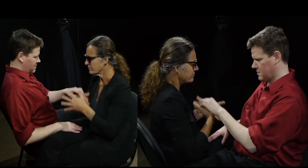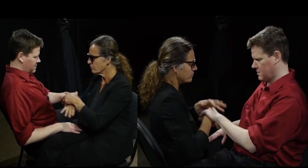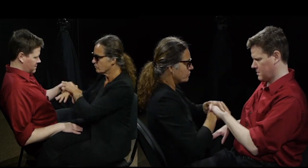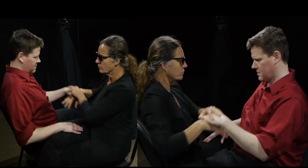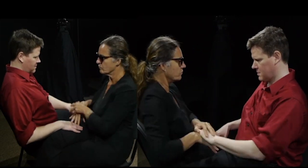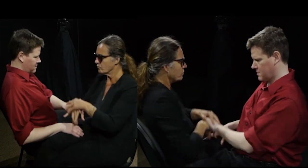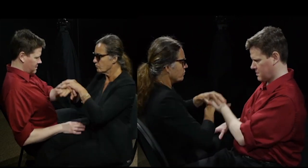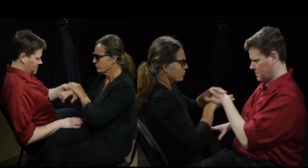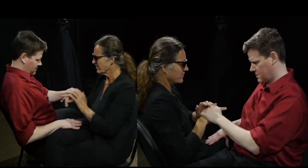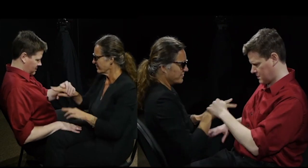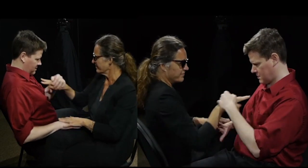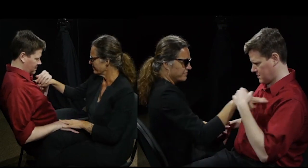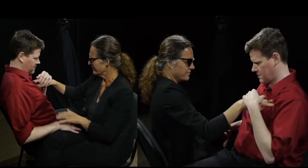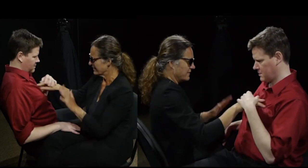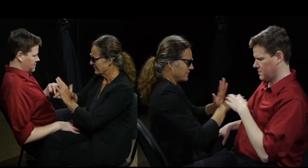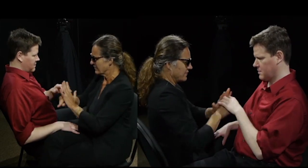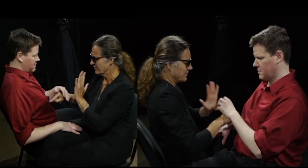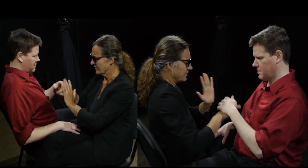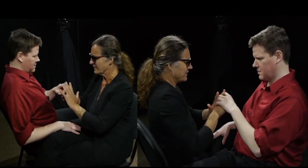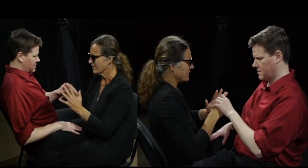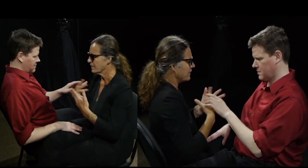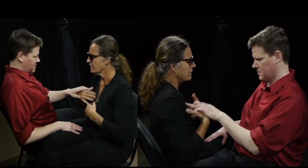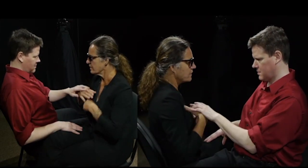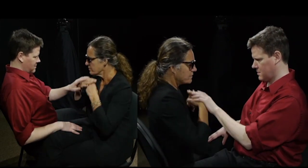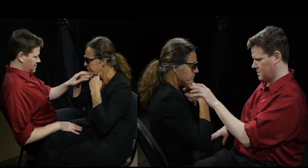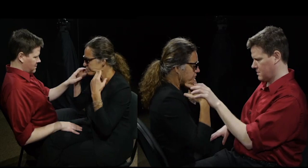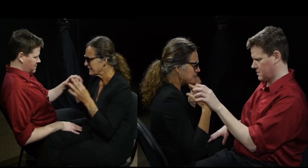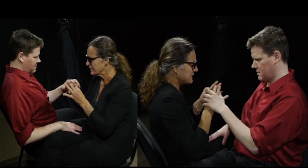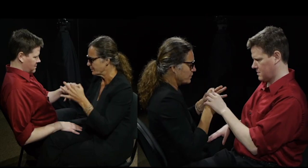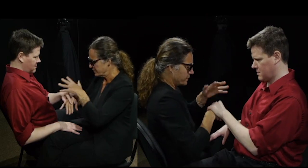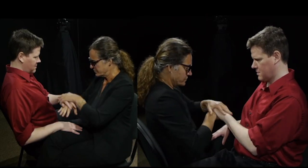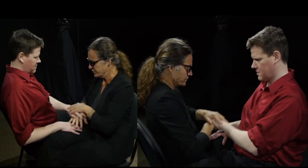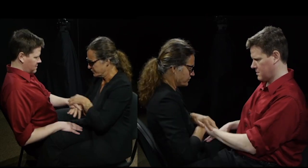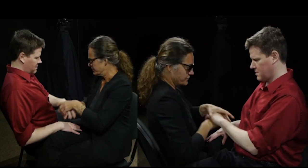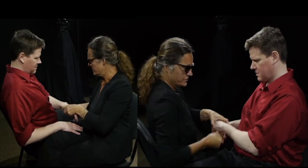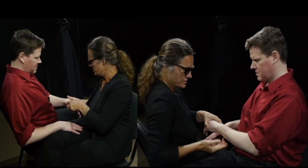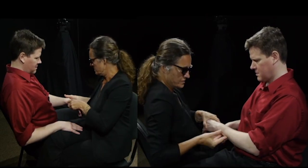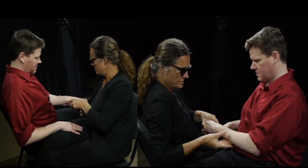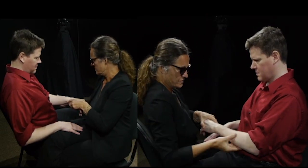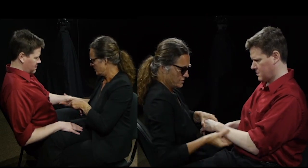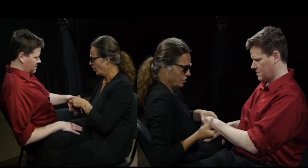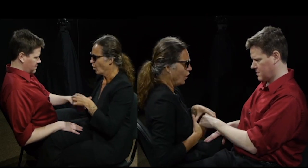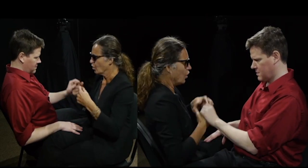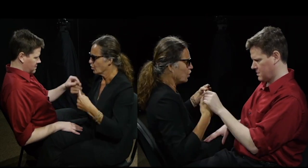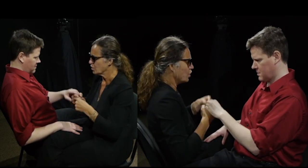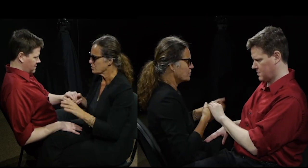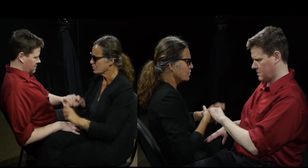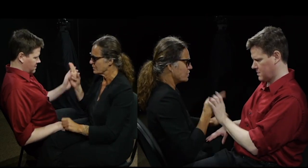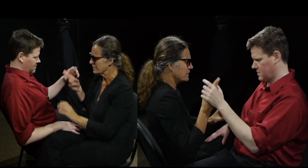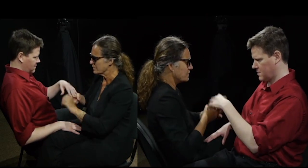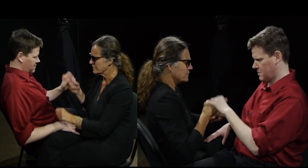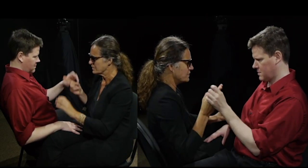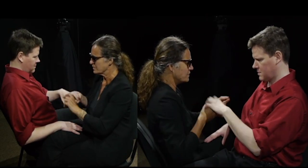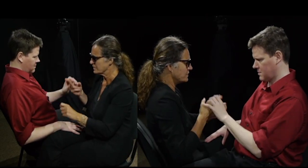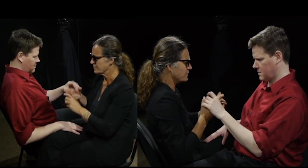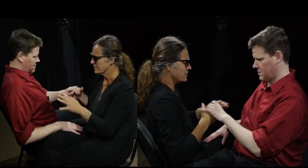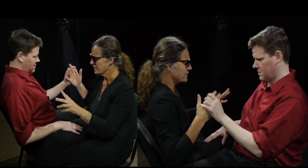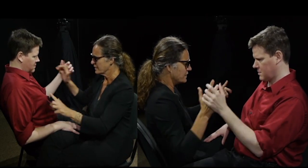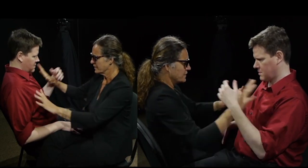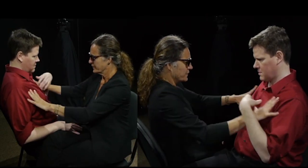due to strain and injury from using a visual language ill equipped for tactile reception. The pool of interpreters was shrinking because they were afraid that working with DeafBlind people